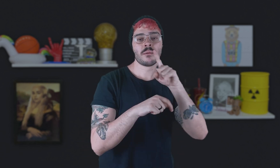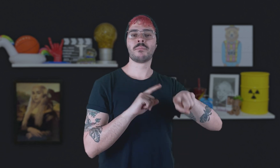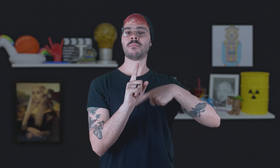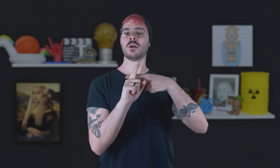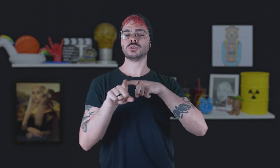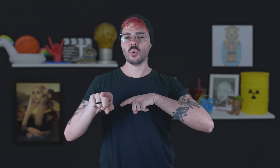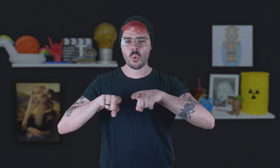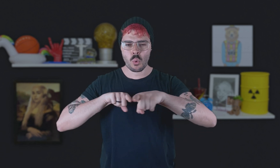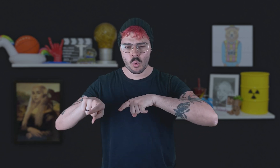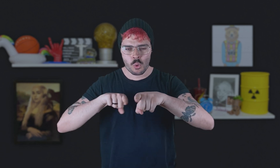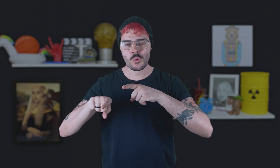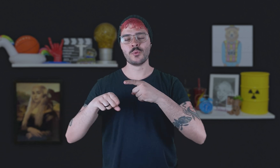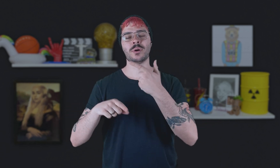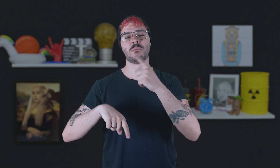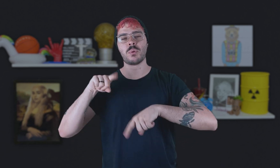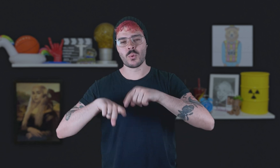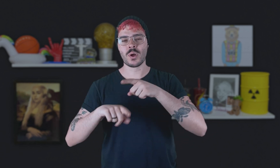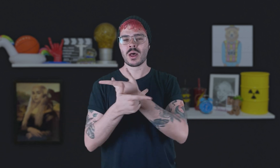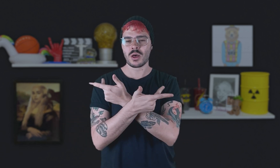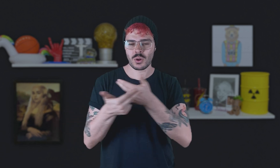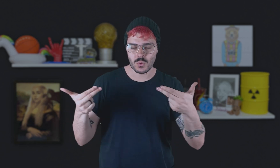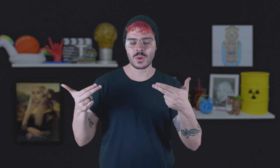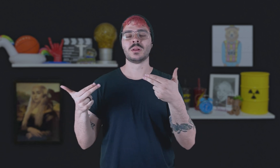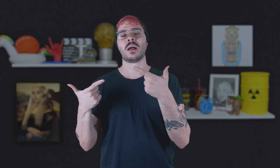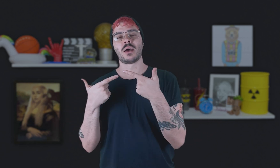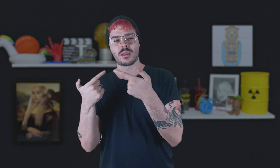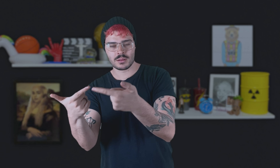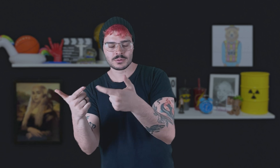and the Arms Race!